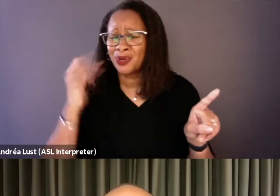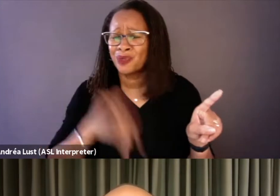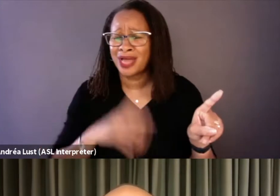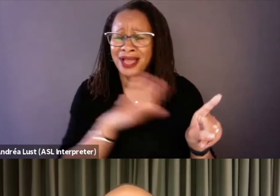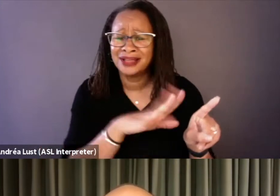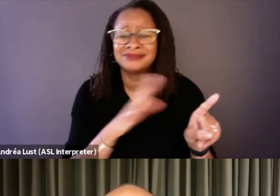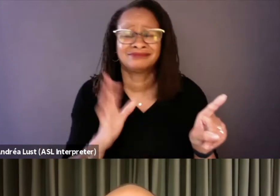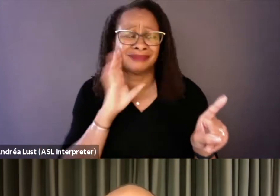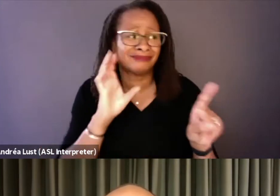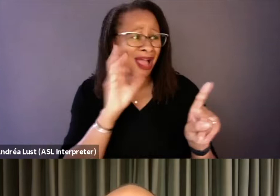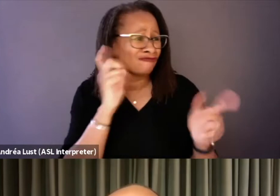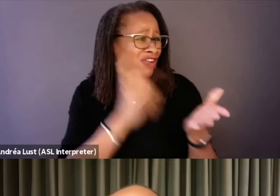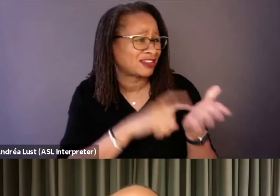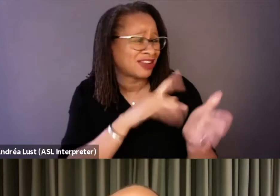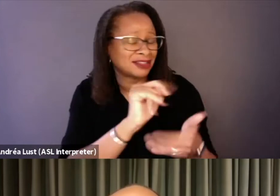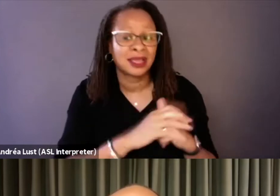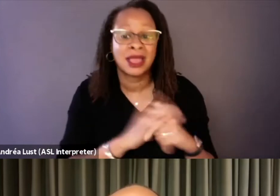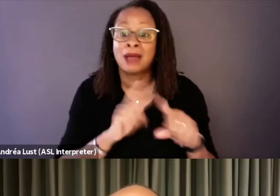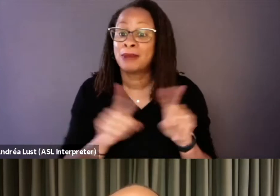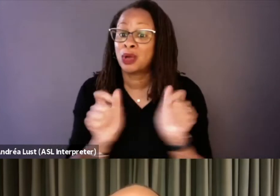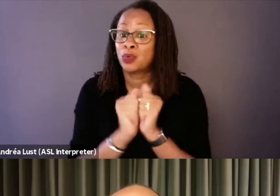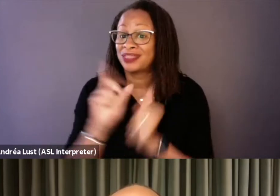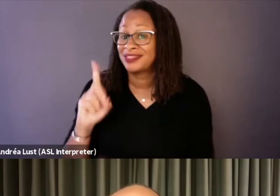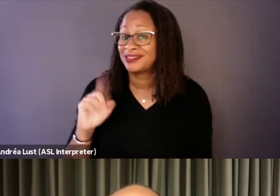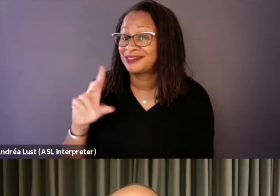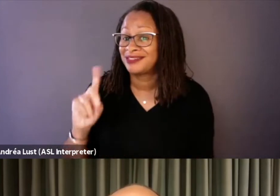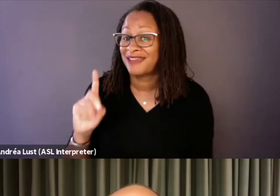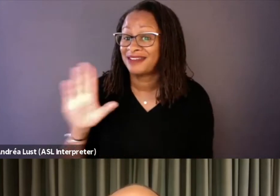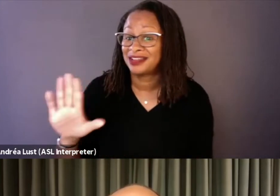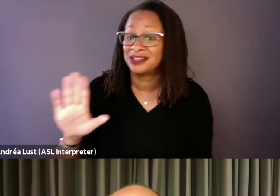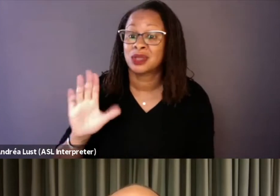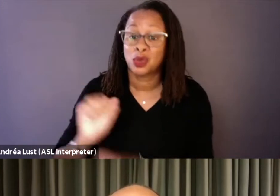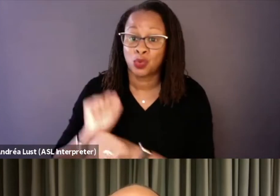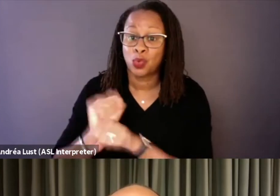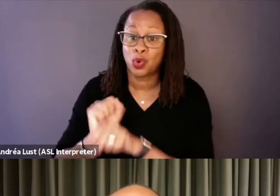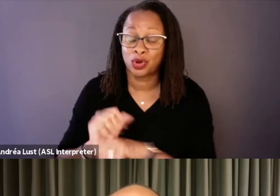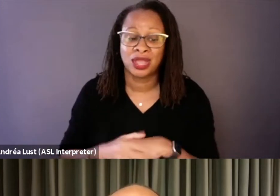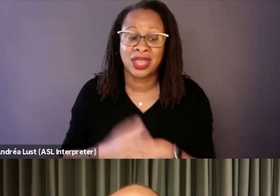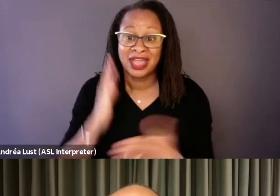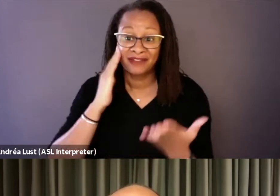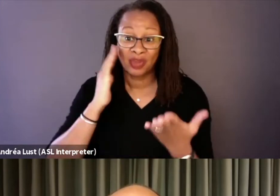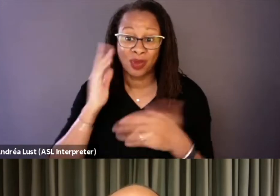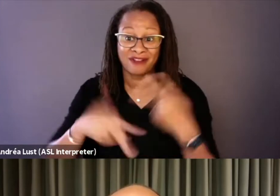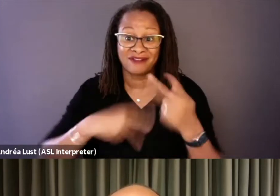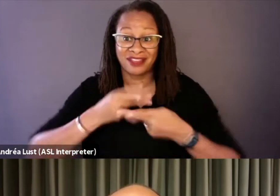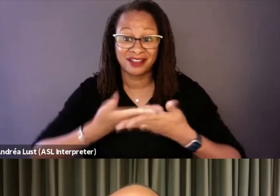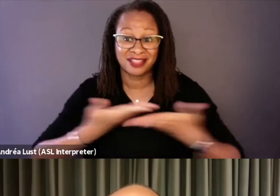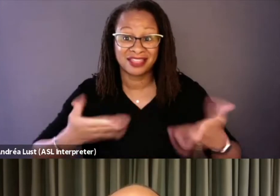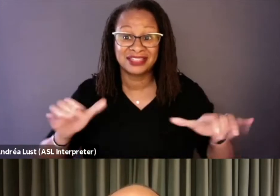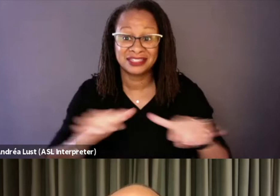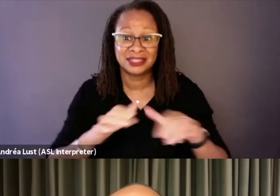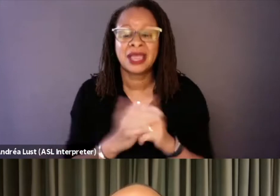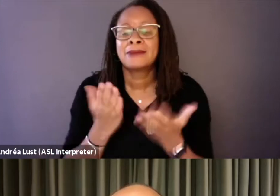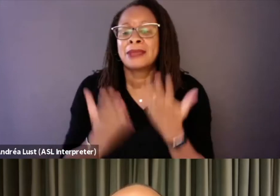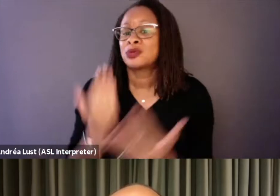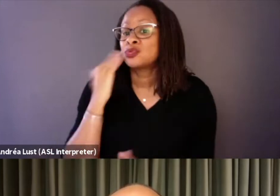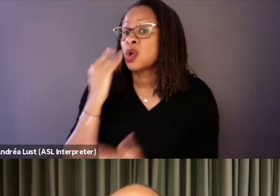and with David's work, if you're aware of the types of stuff he does you might know what it is but even